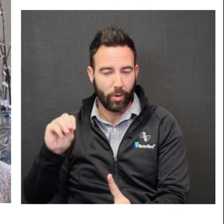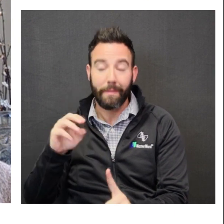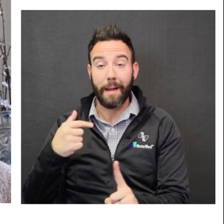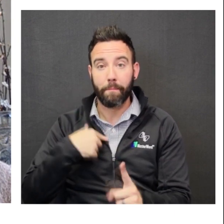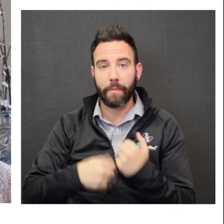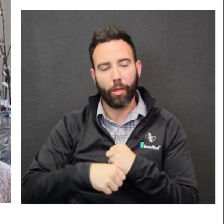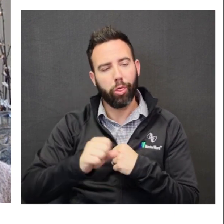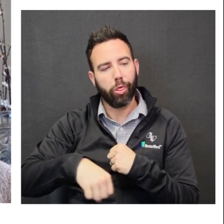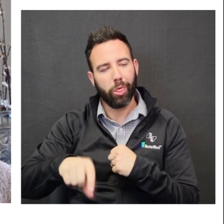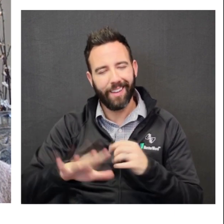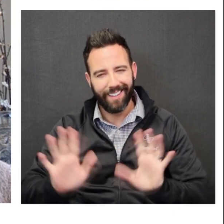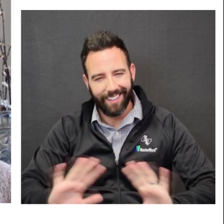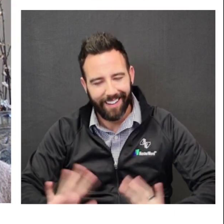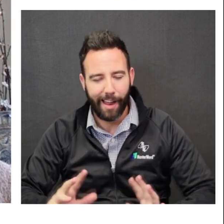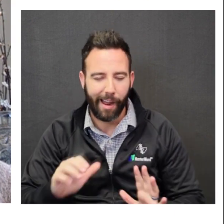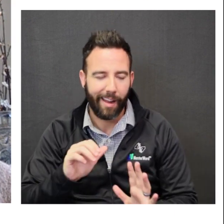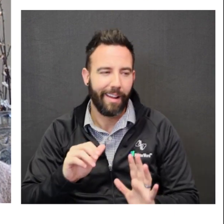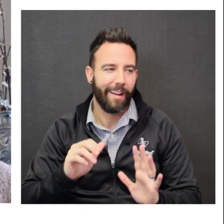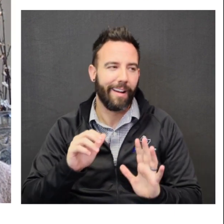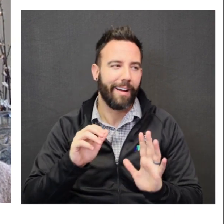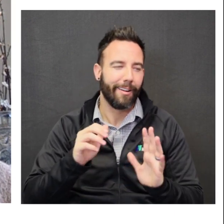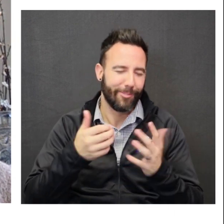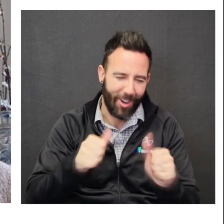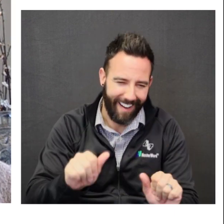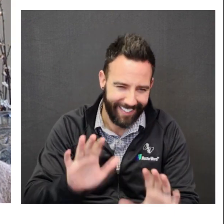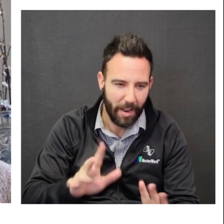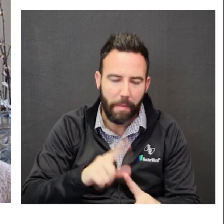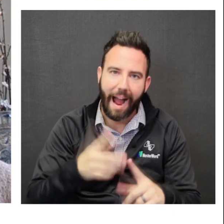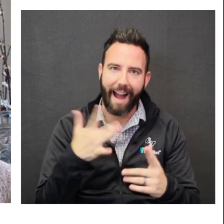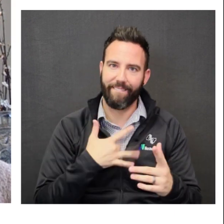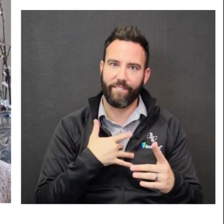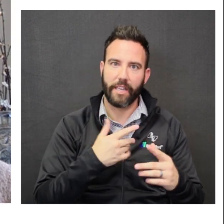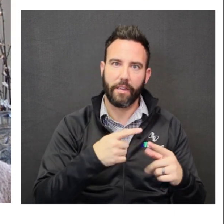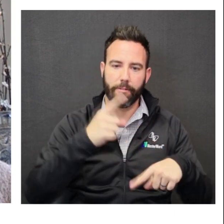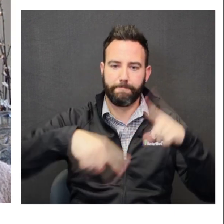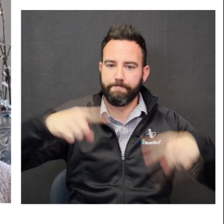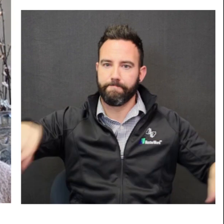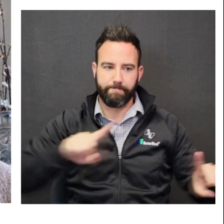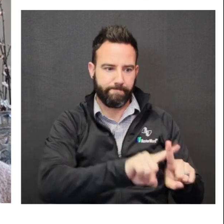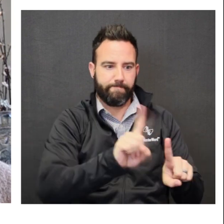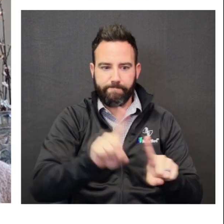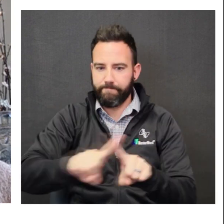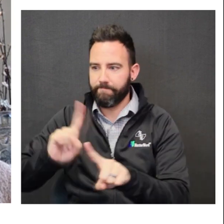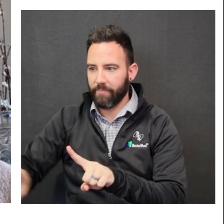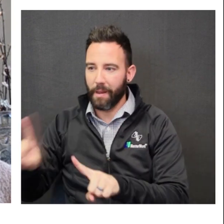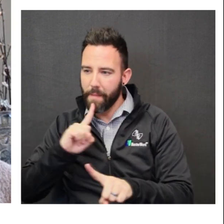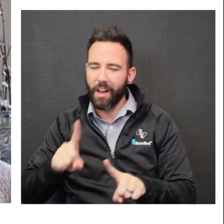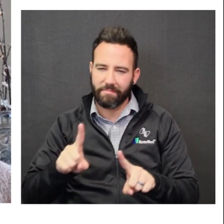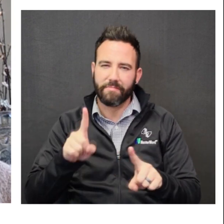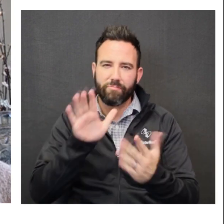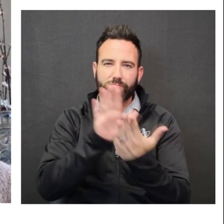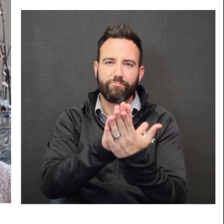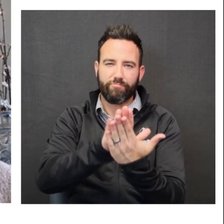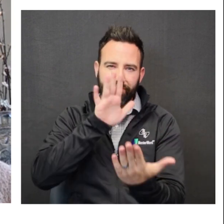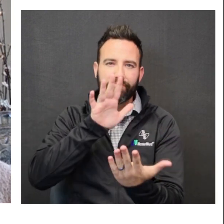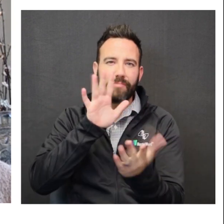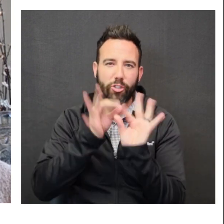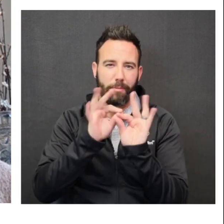not trying to ramble, but I'm just saying it varies across the board I think there is no doubt we're going to have remote interpreting as a fixed part